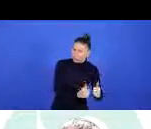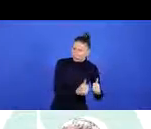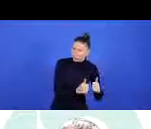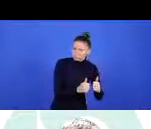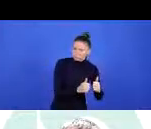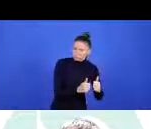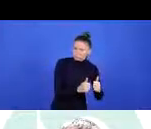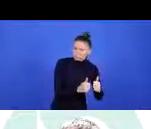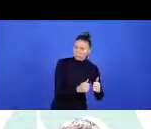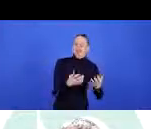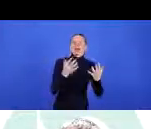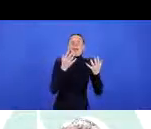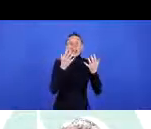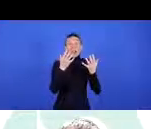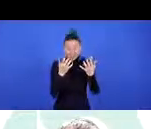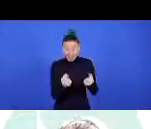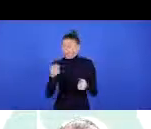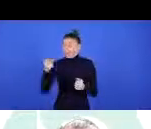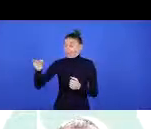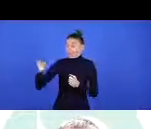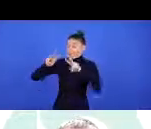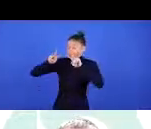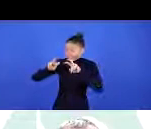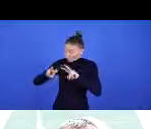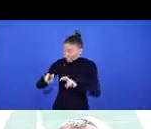people with severe to profound hearing loss, cochlear implant can